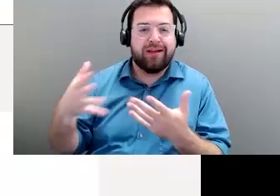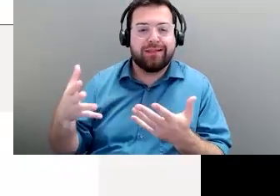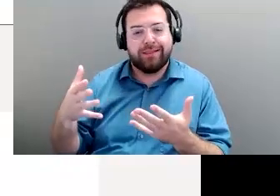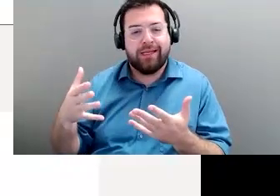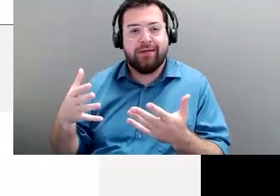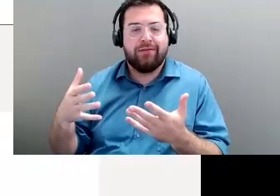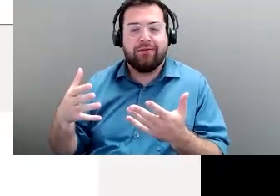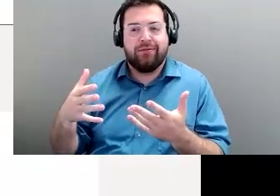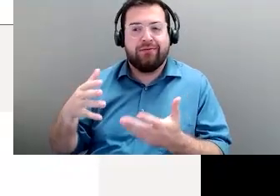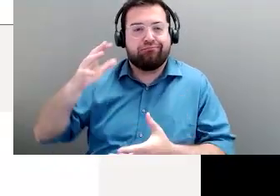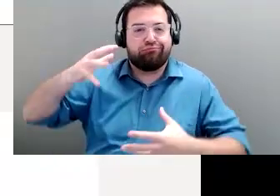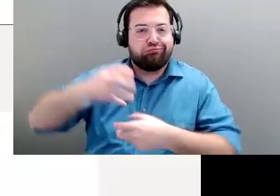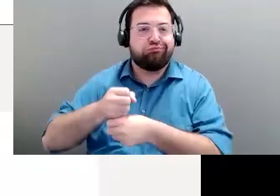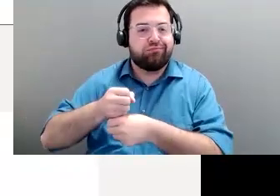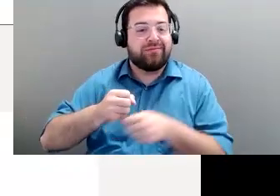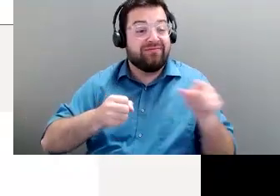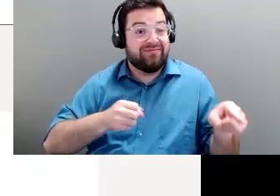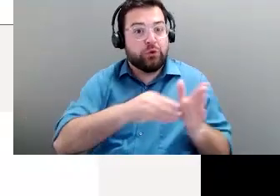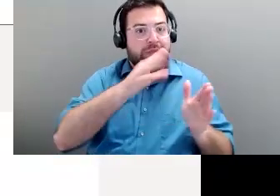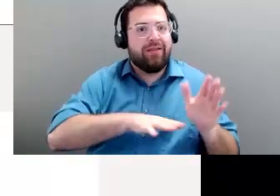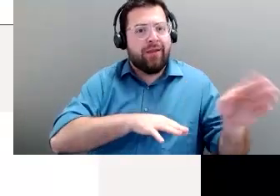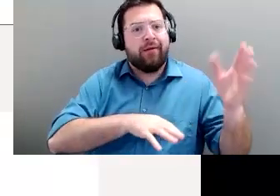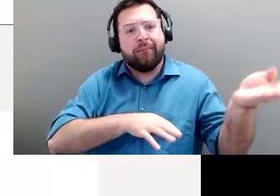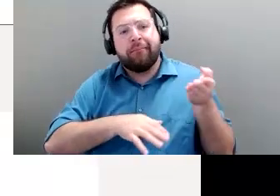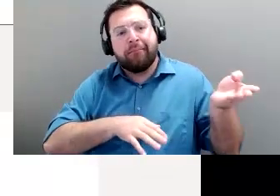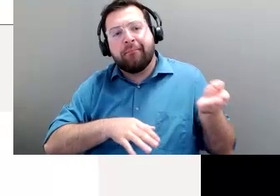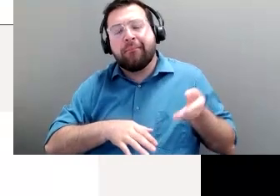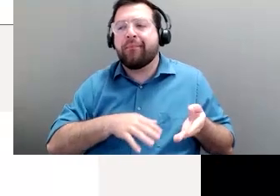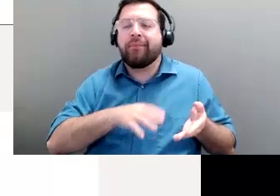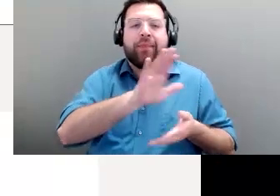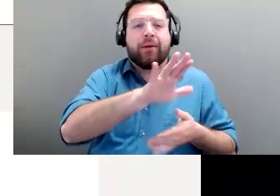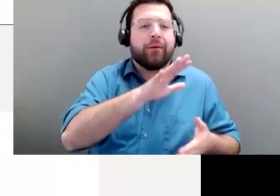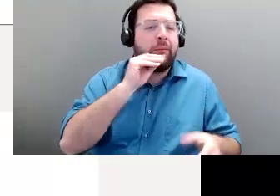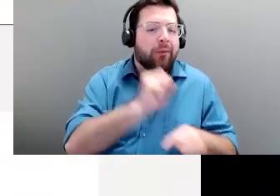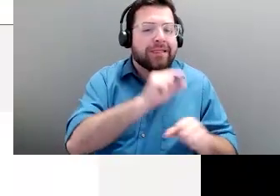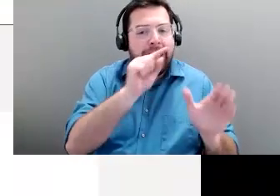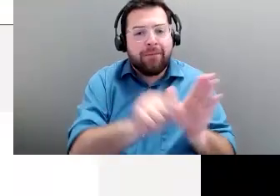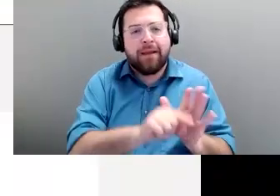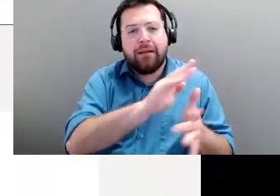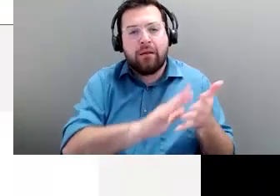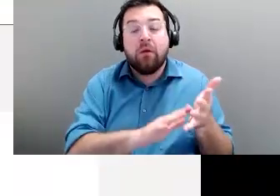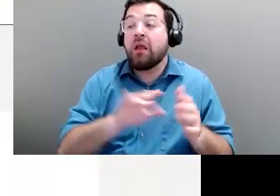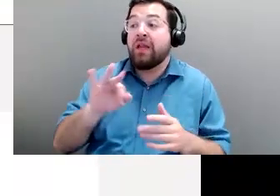of that specific student’s submissions and work. If you needed to, you can click on the message